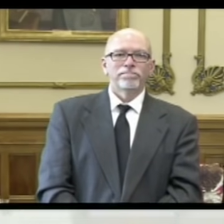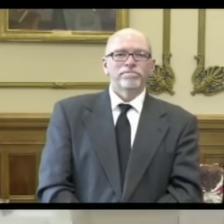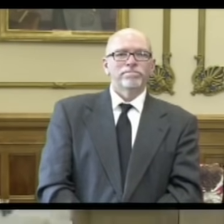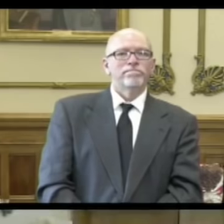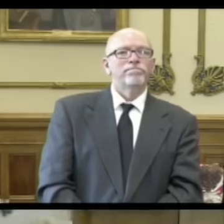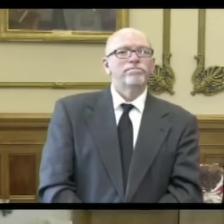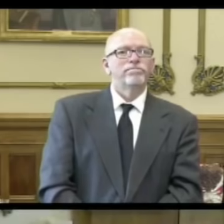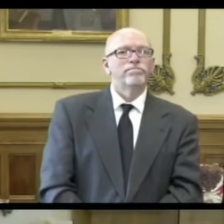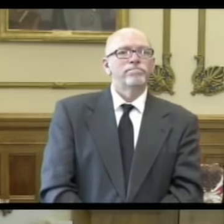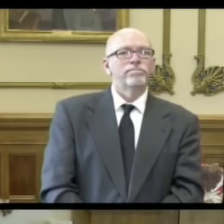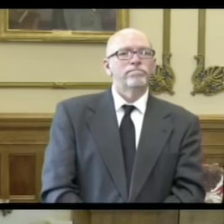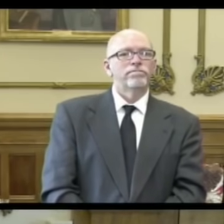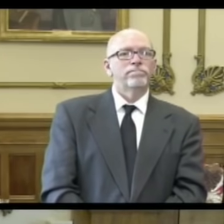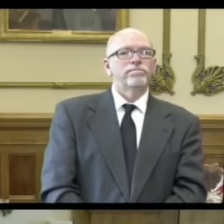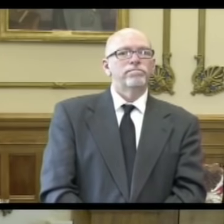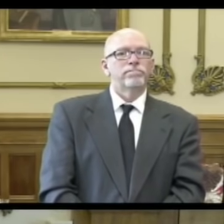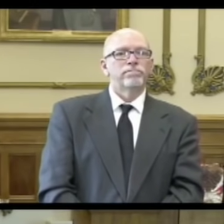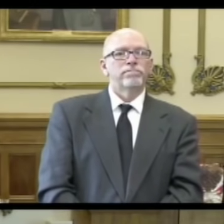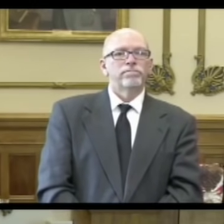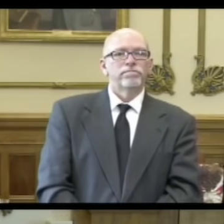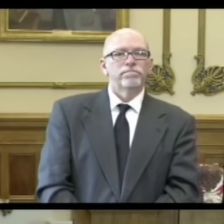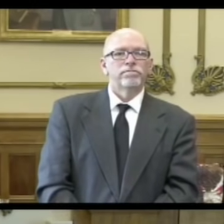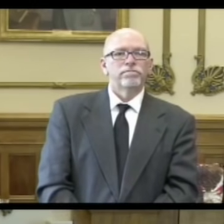BE REALLY EXCITING TO SEE HOW MUCH WE INCREASE TESTING OVER